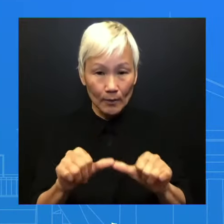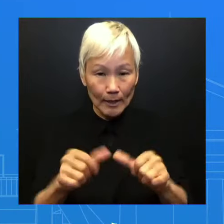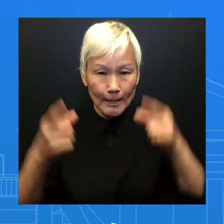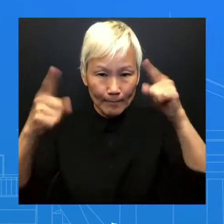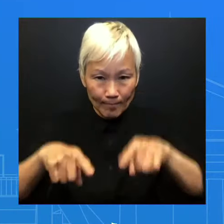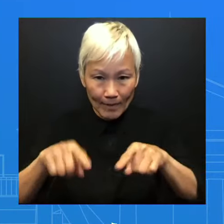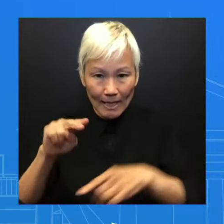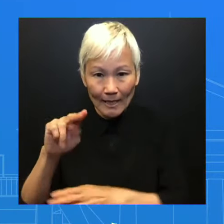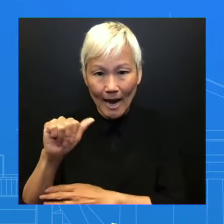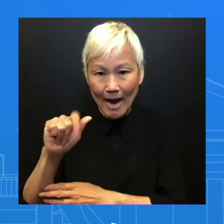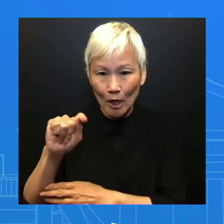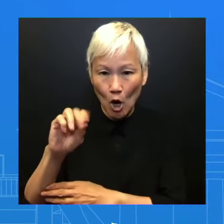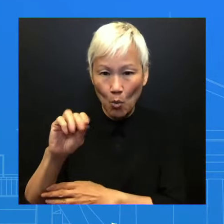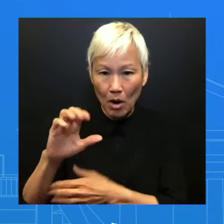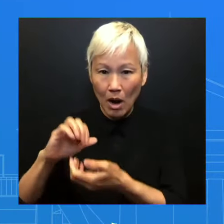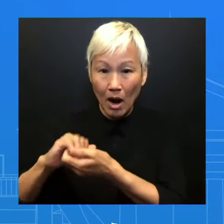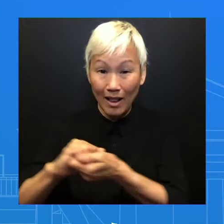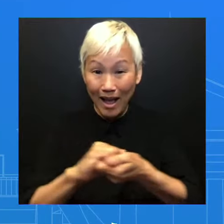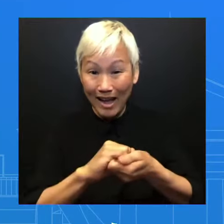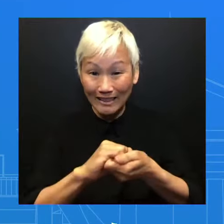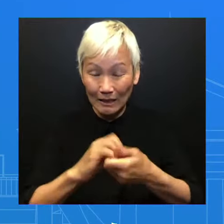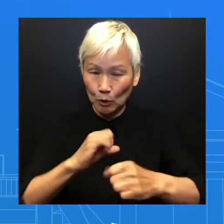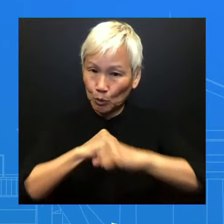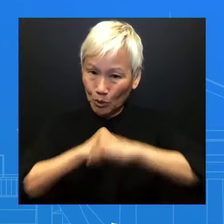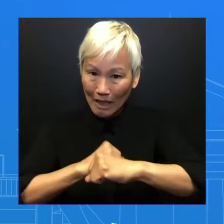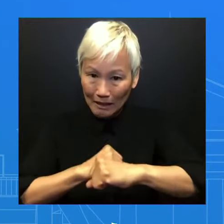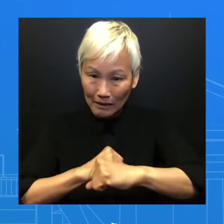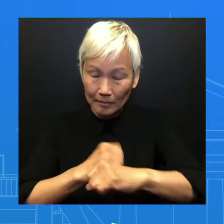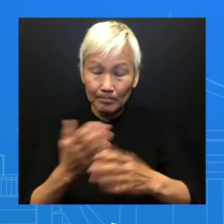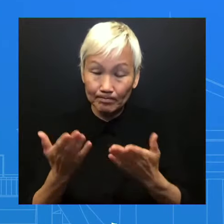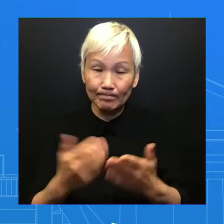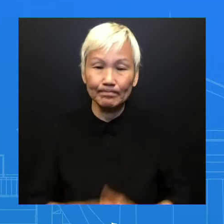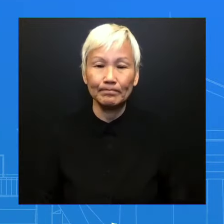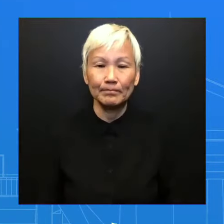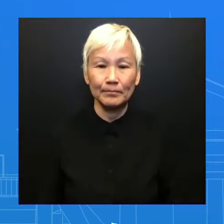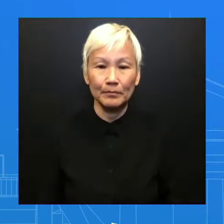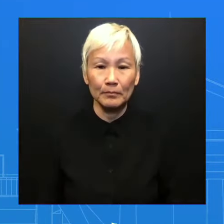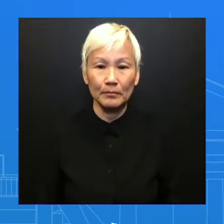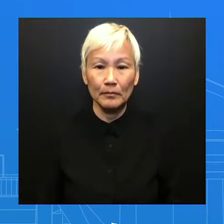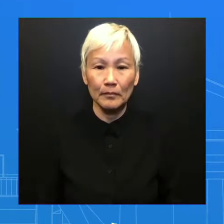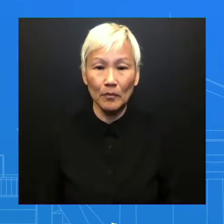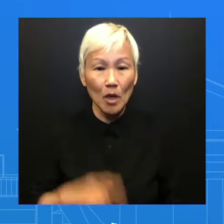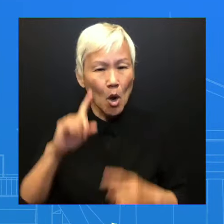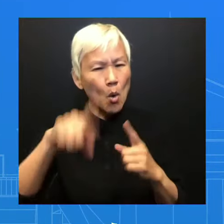The Press: Thank you, Karine. When you say that default is not an option, is that equal to saying --